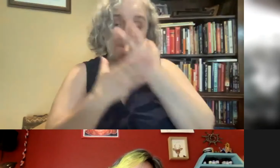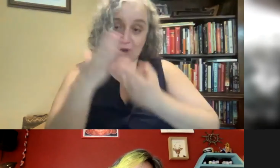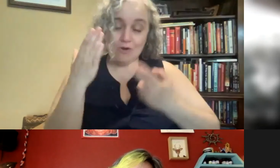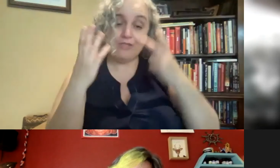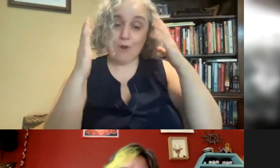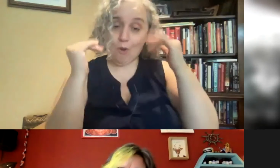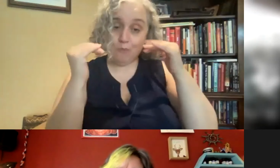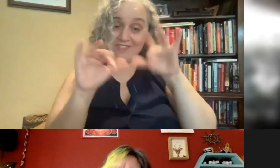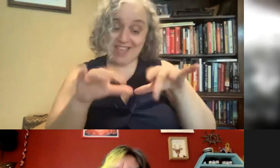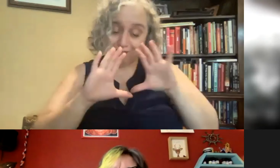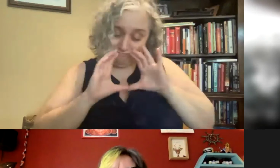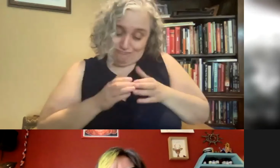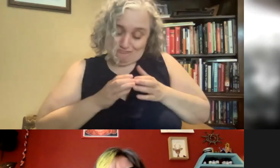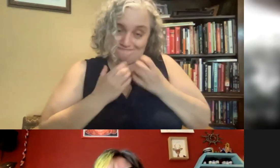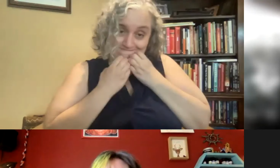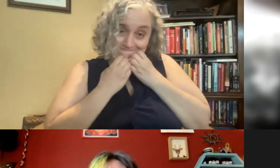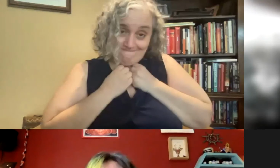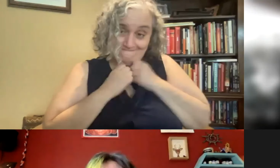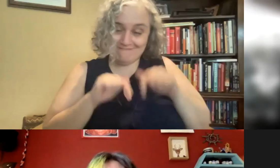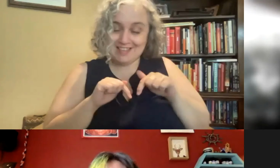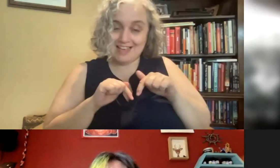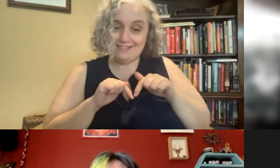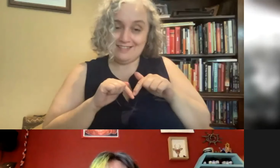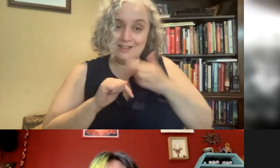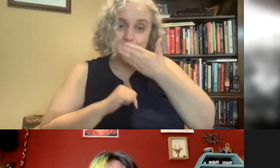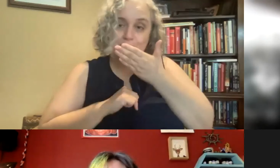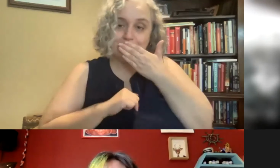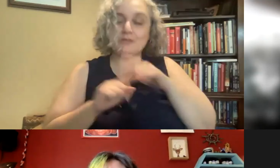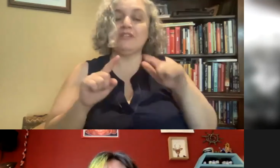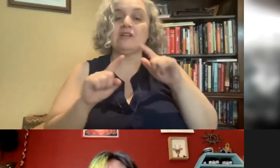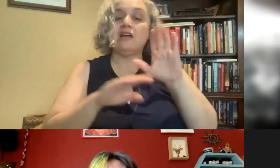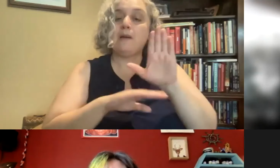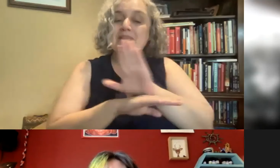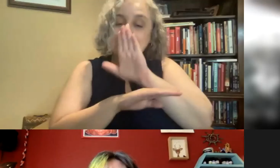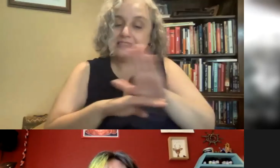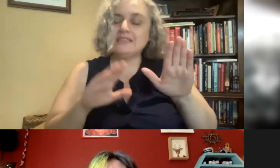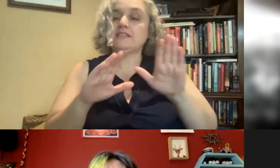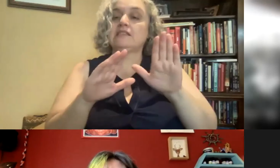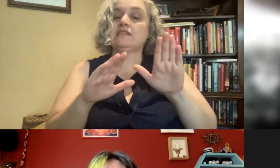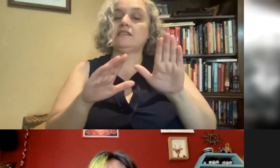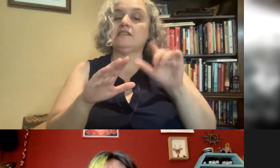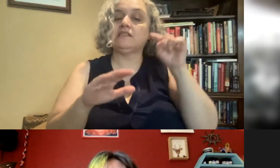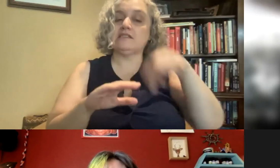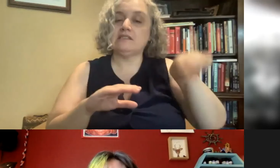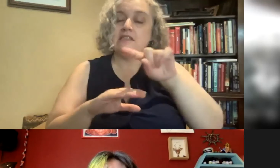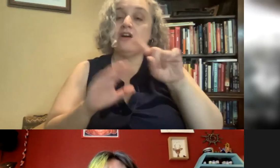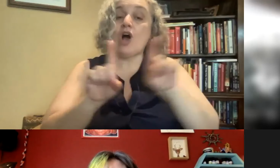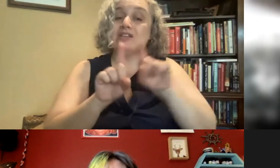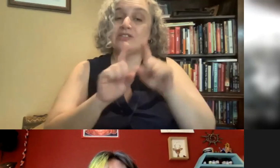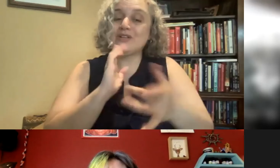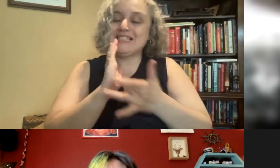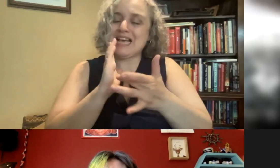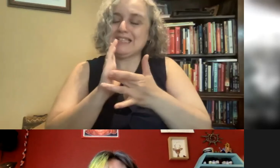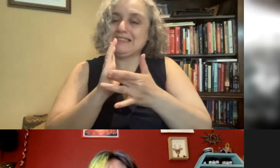You're talking about industry pushback. Of course there's also been this public tech lash